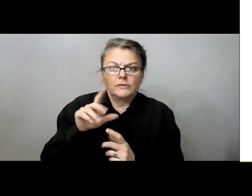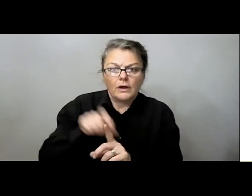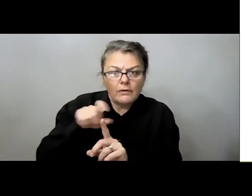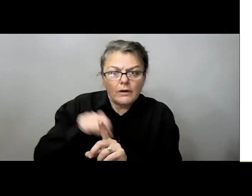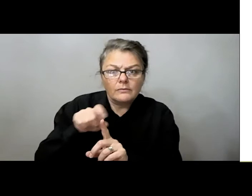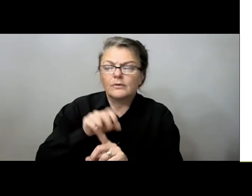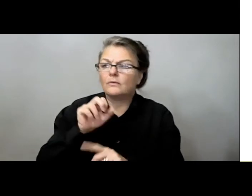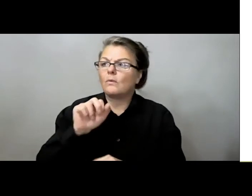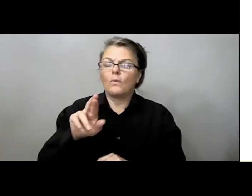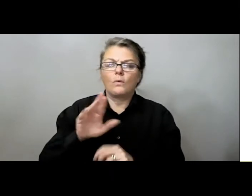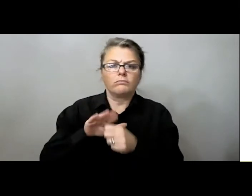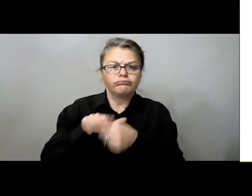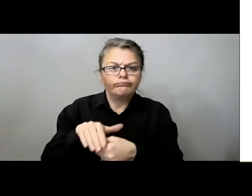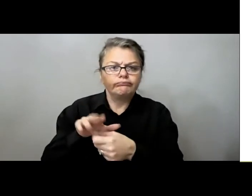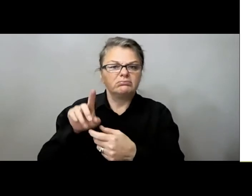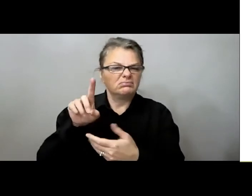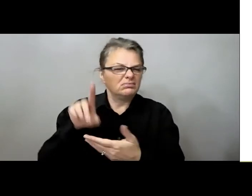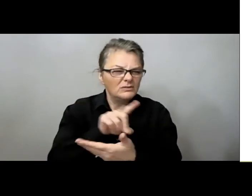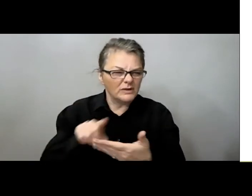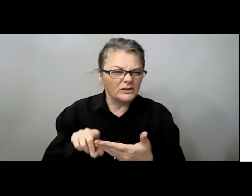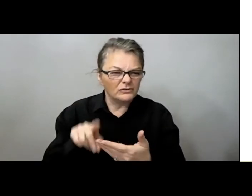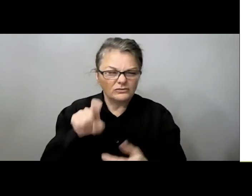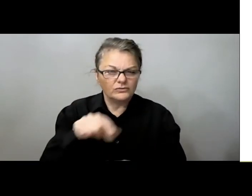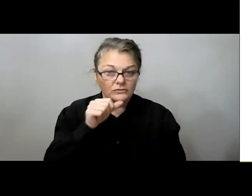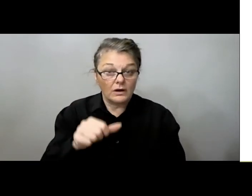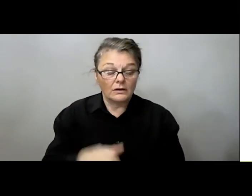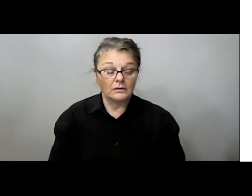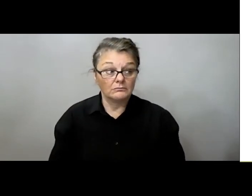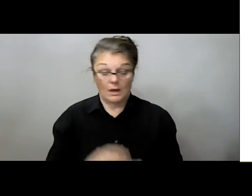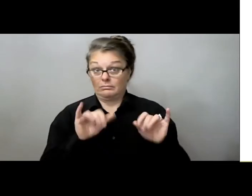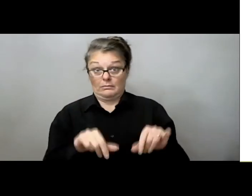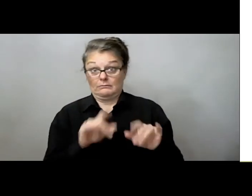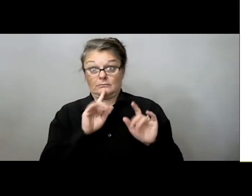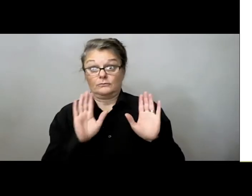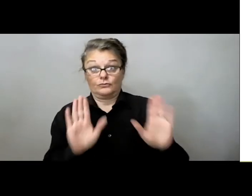SO THAT'S A PRETTY GREAT, STRONG STATEMENT. NOW WHAT DOES THAT MEAN?